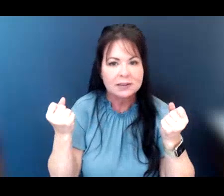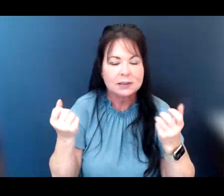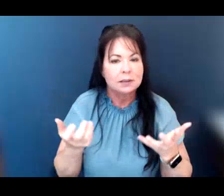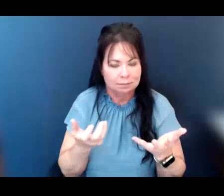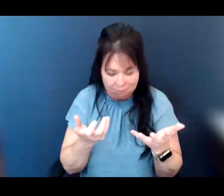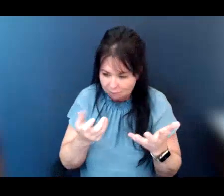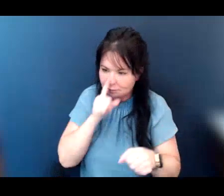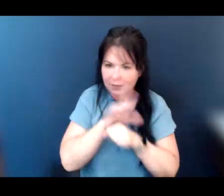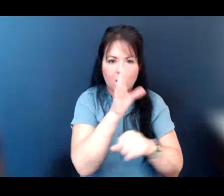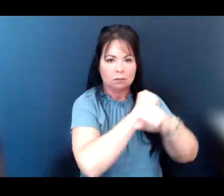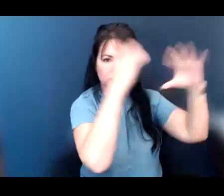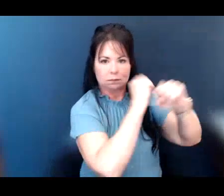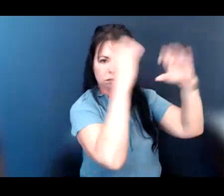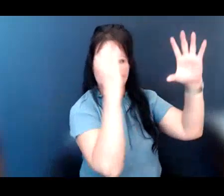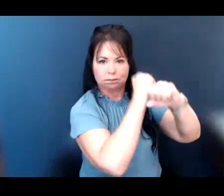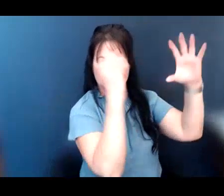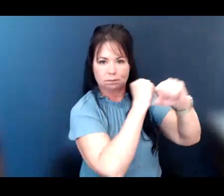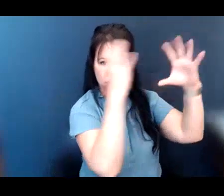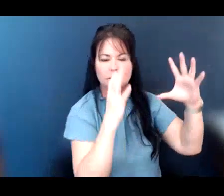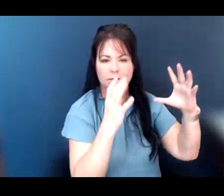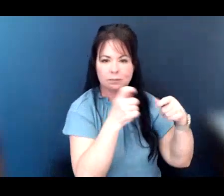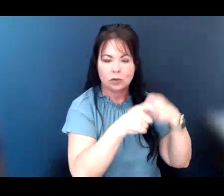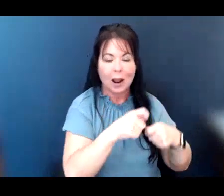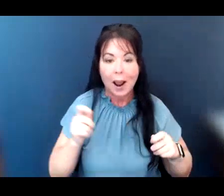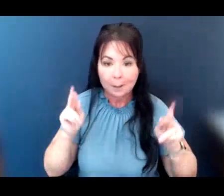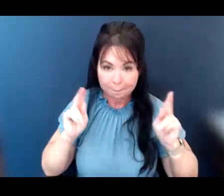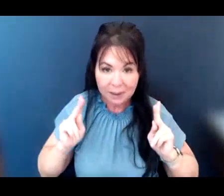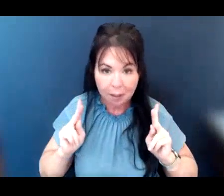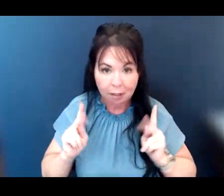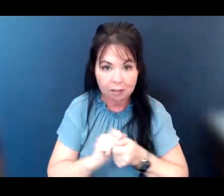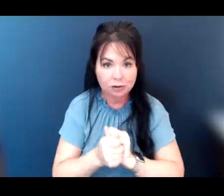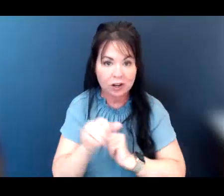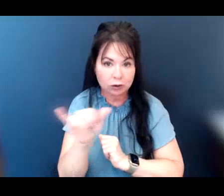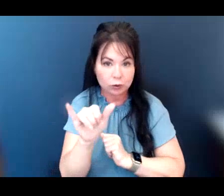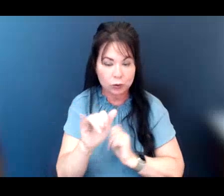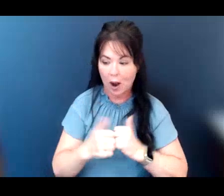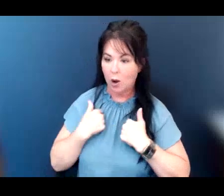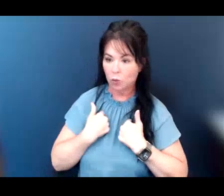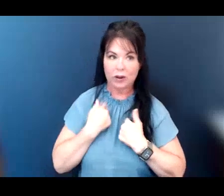updated when that happens. And then people change, too. The way that we see the world, the way that we interact with the world, is constantly changing.